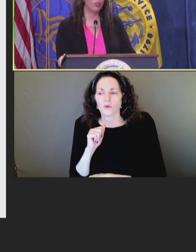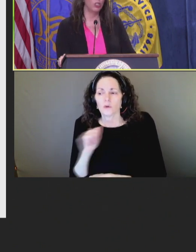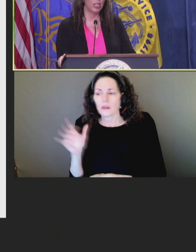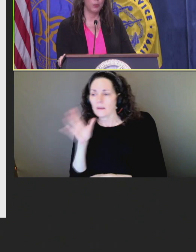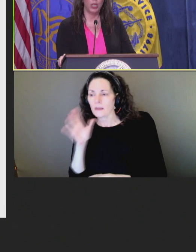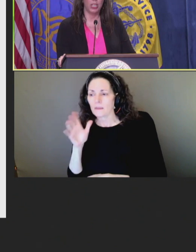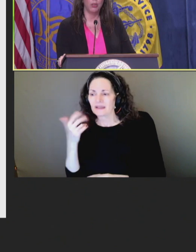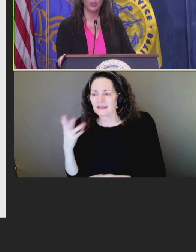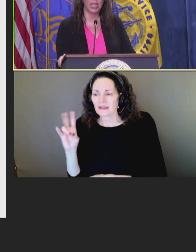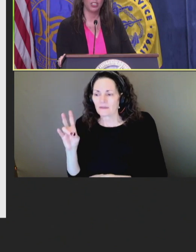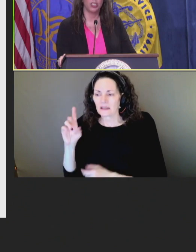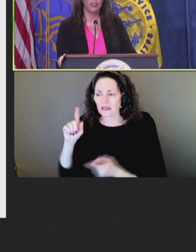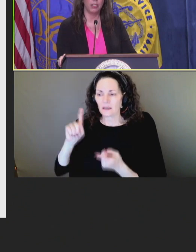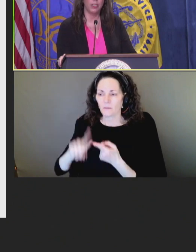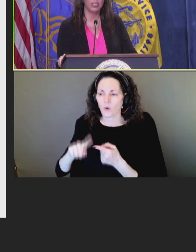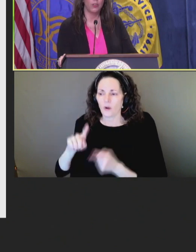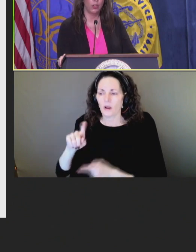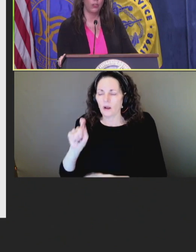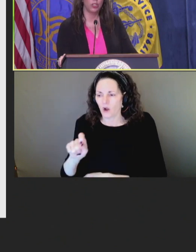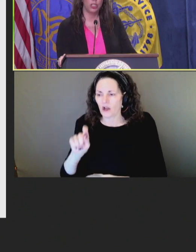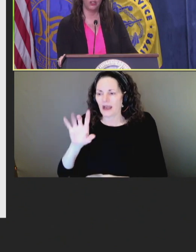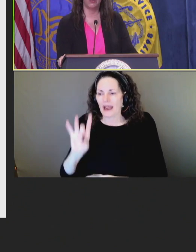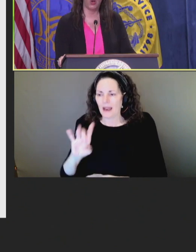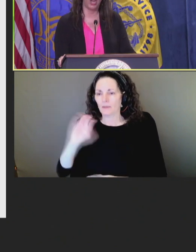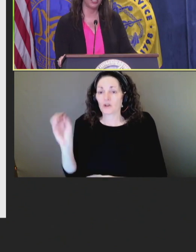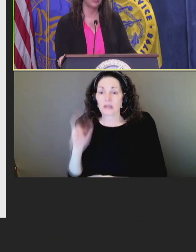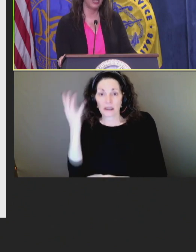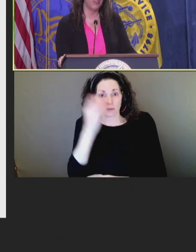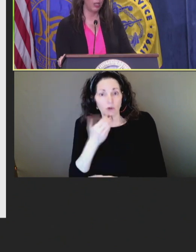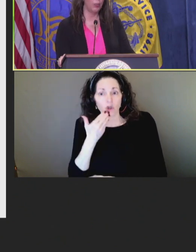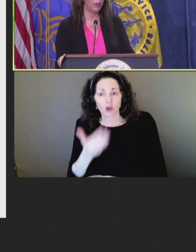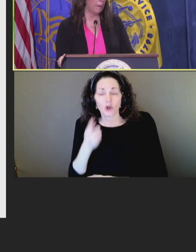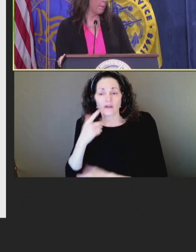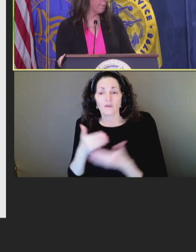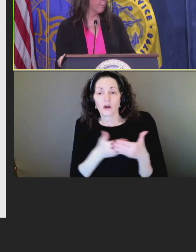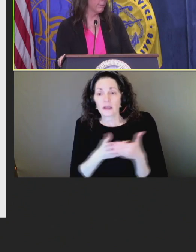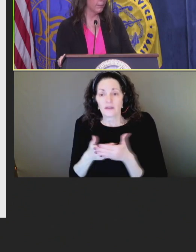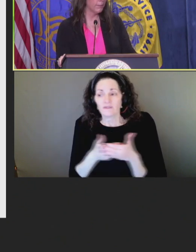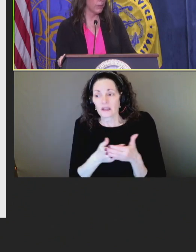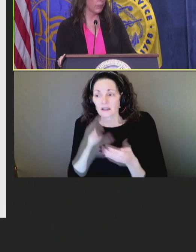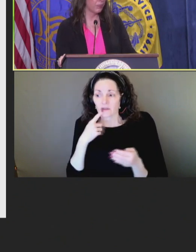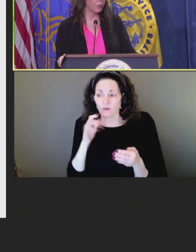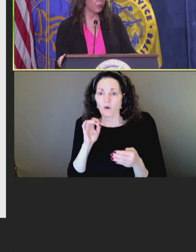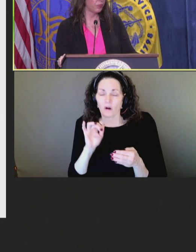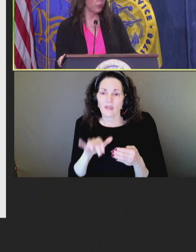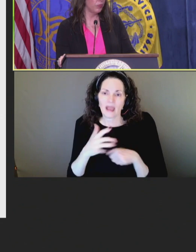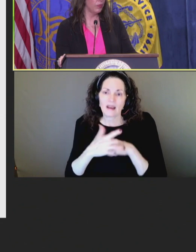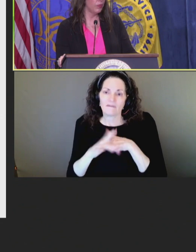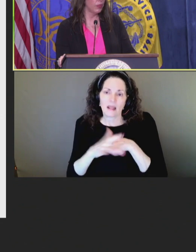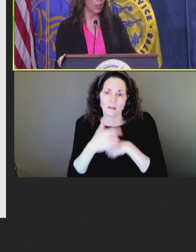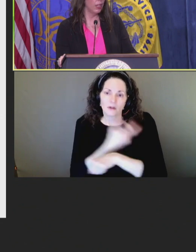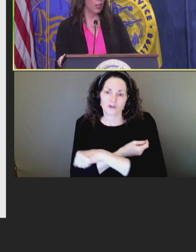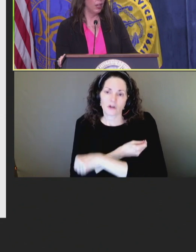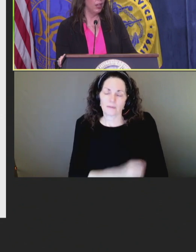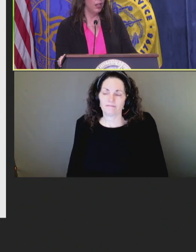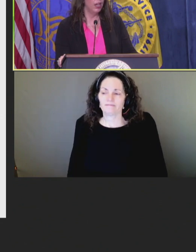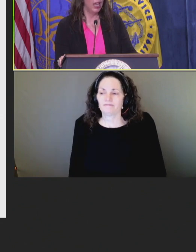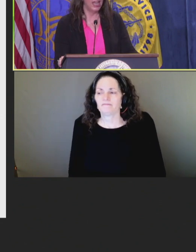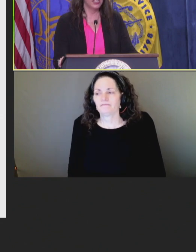that's pretty good protection for infants for the first year for products to be available. And so,